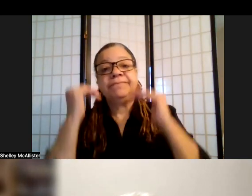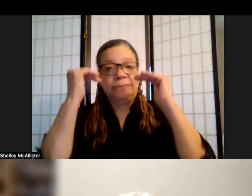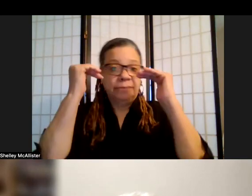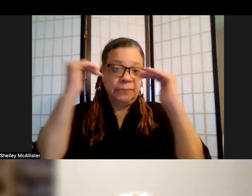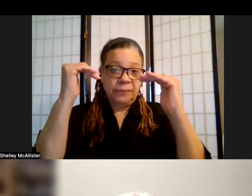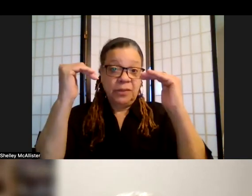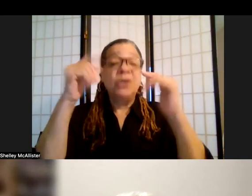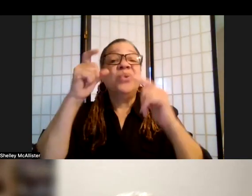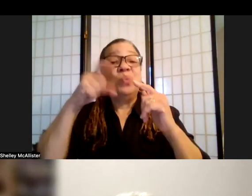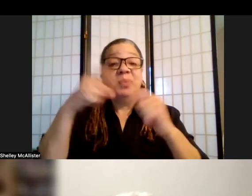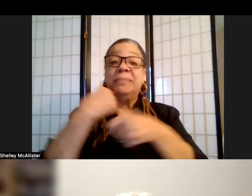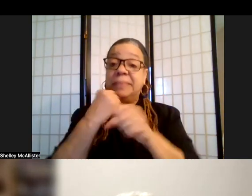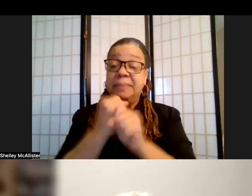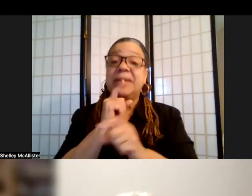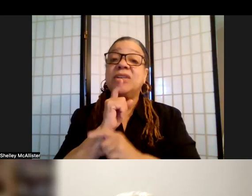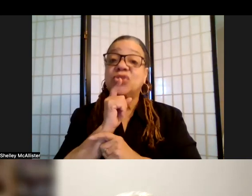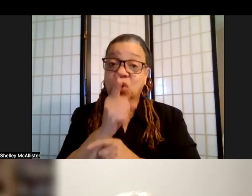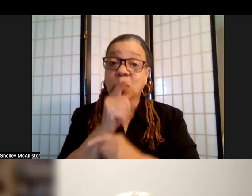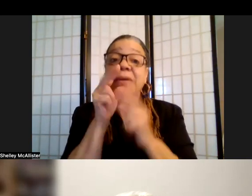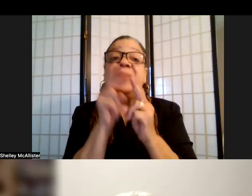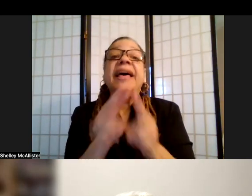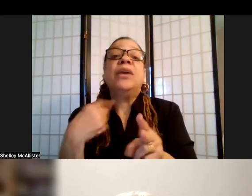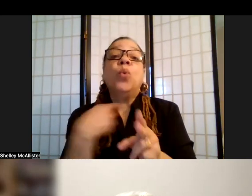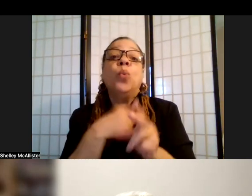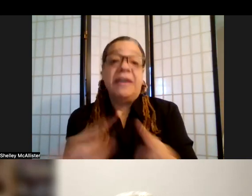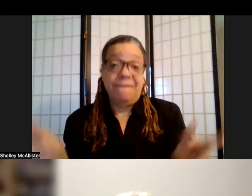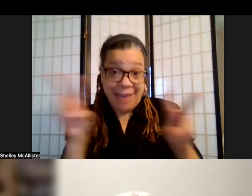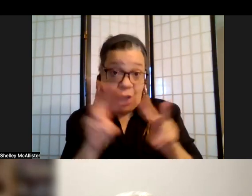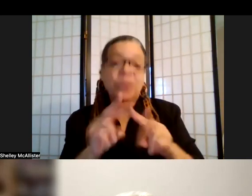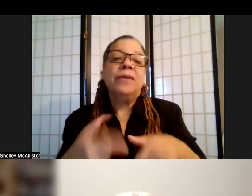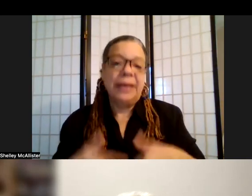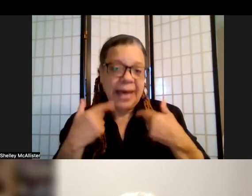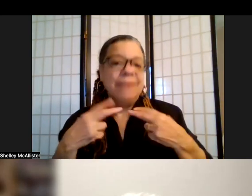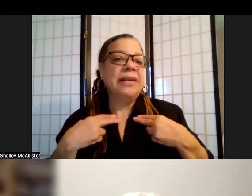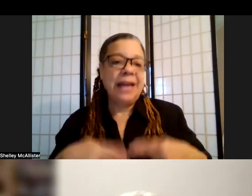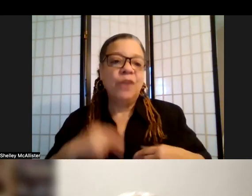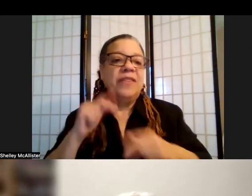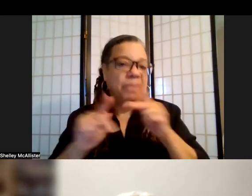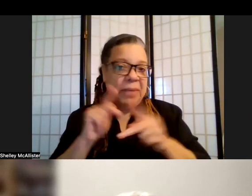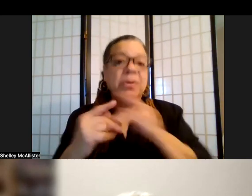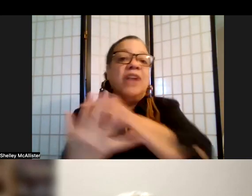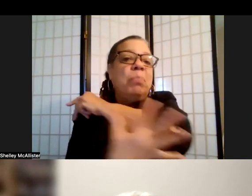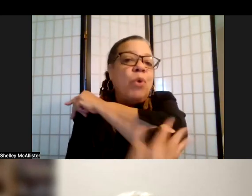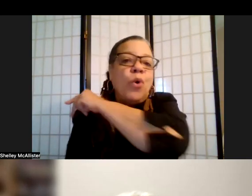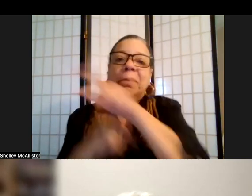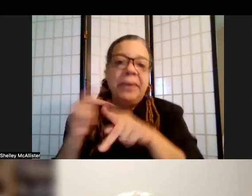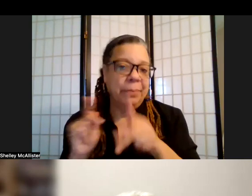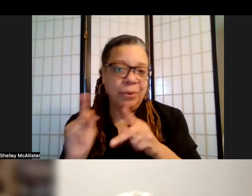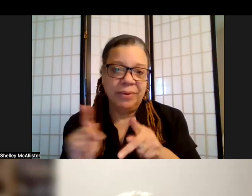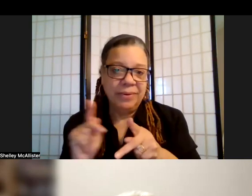need to ensure that we value the lives and health of people who are financially and socioeconomically disadvantaged.